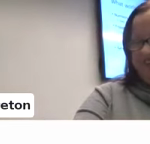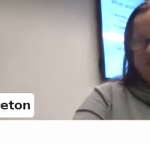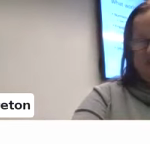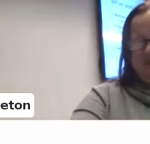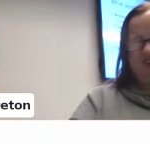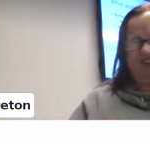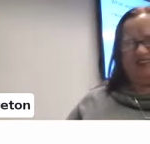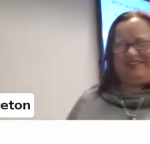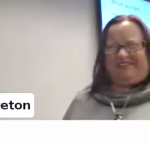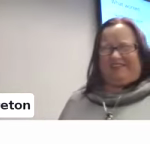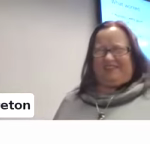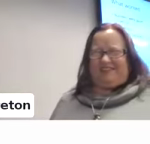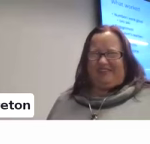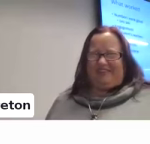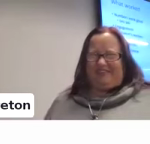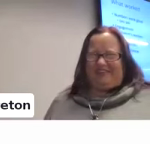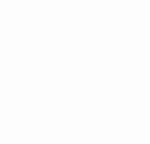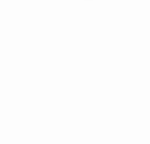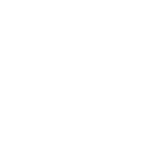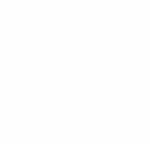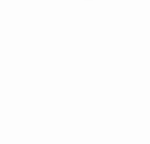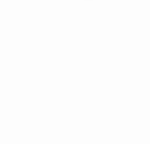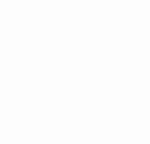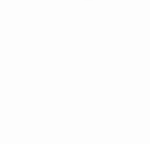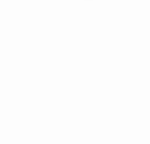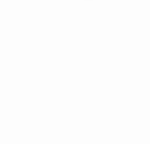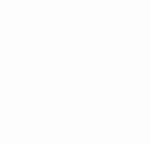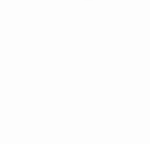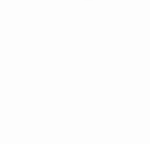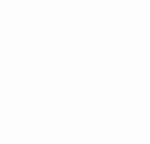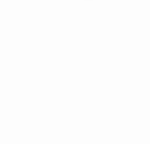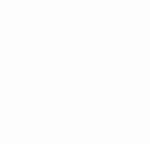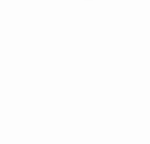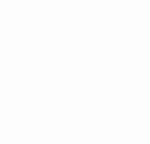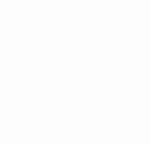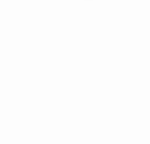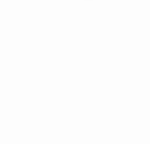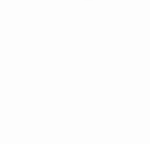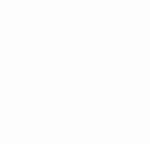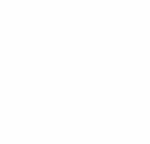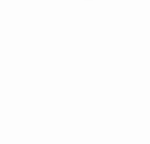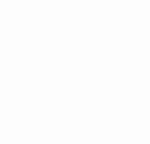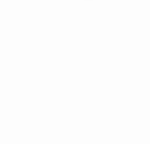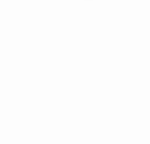And yeah so, please reach out any time. Hopefully you'll have we can send a copy of the slides as well if you like.